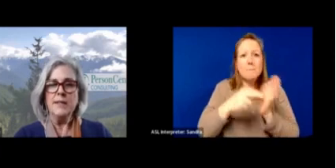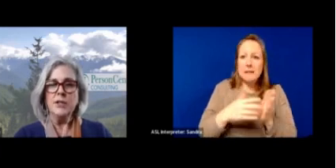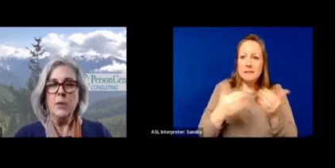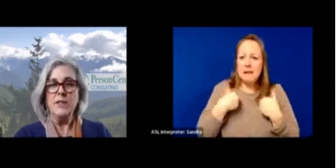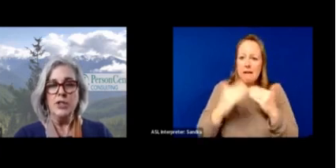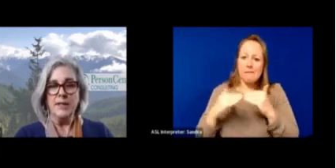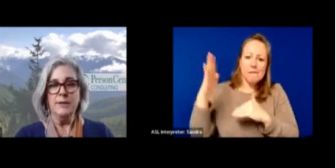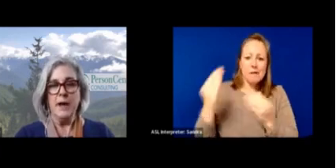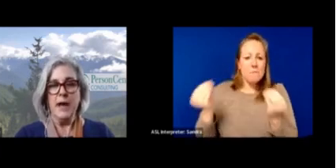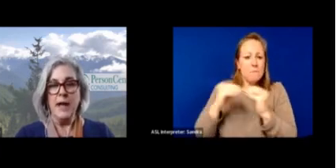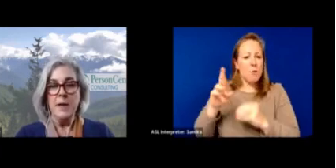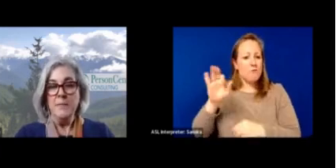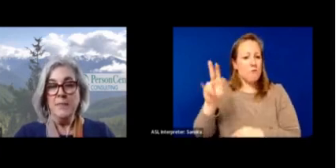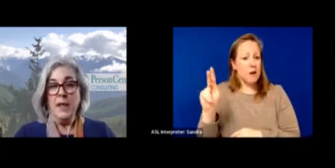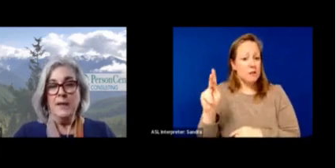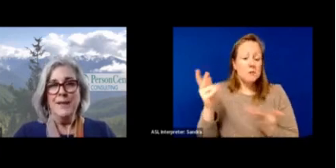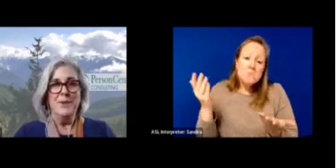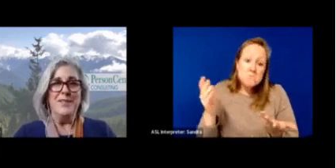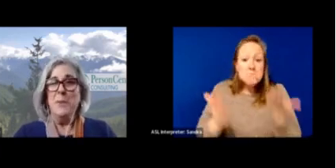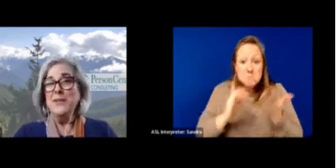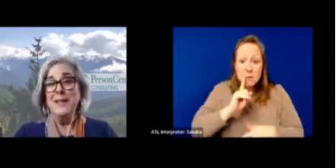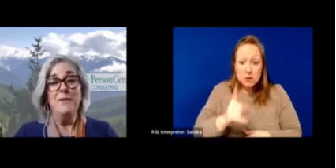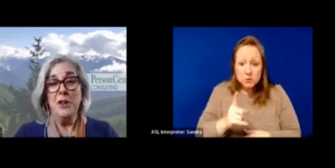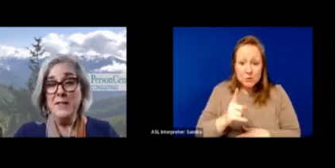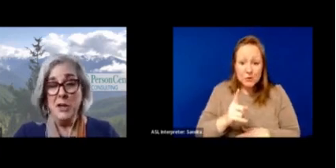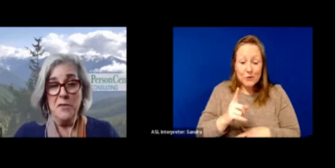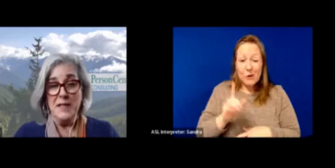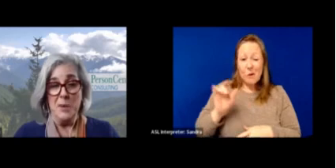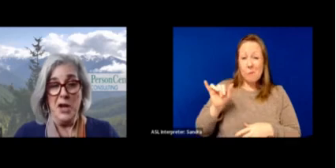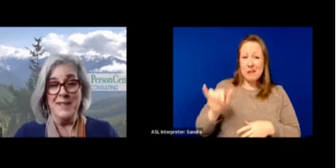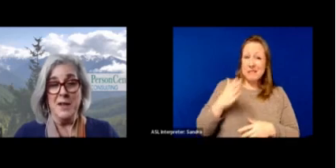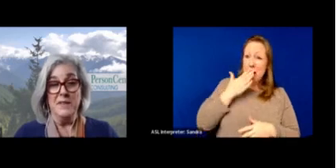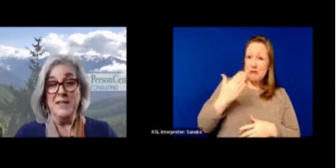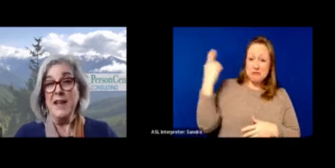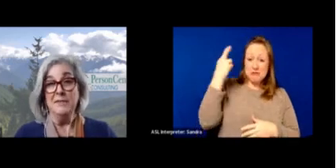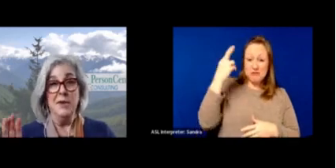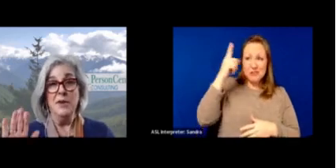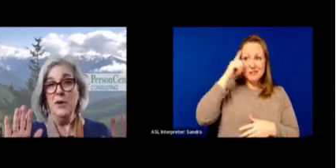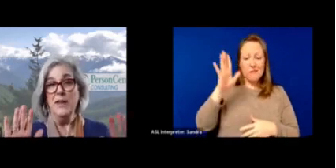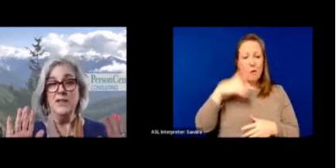interest in wanting to take that risk themselves. And wanting to learn something, doesn't mean